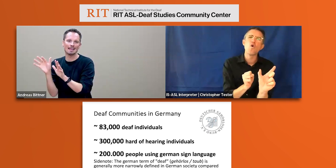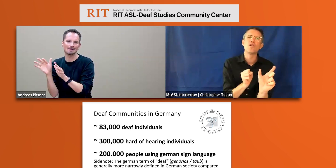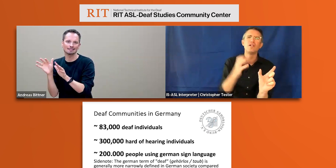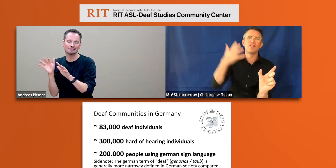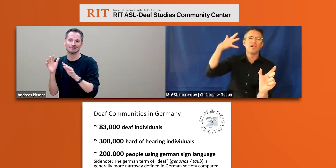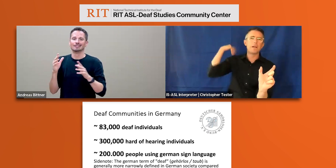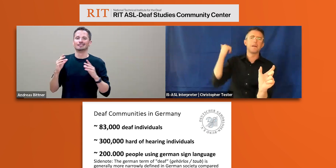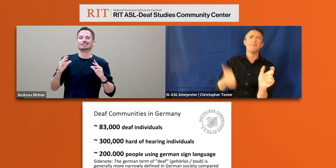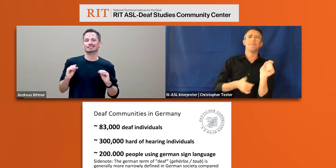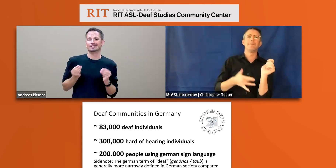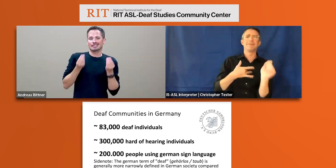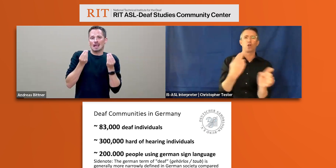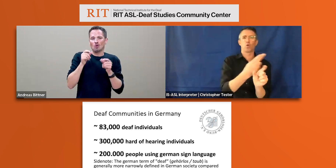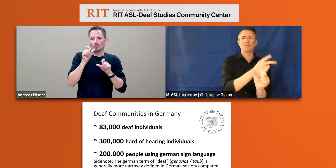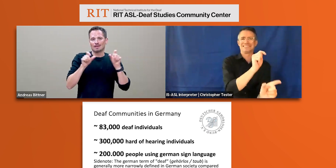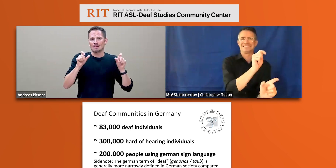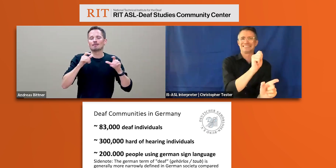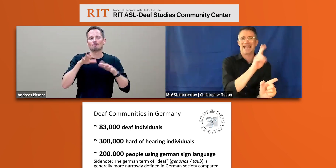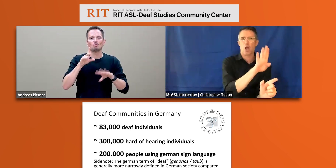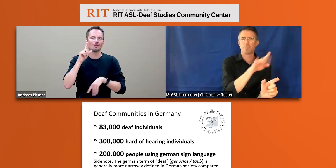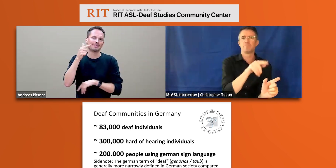Taub is an old word.